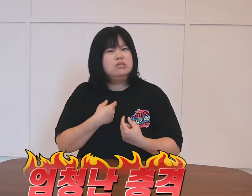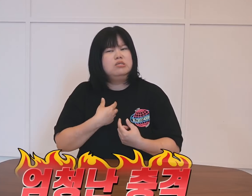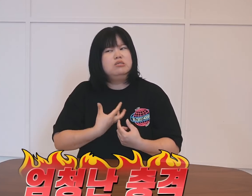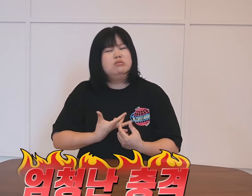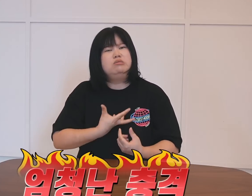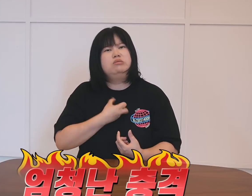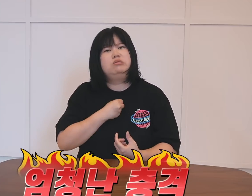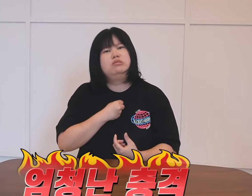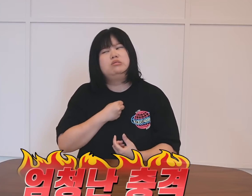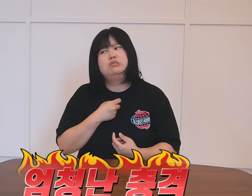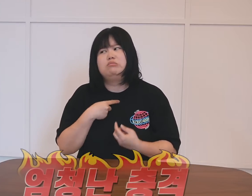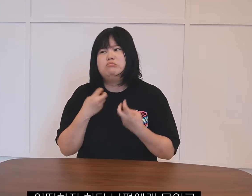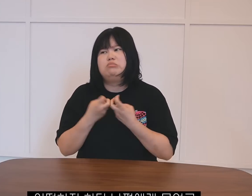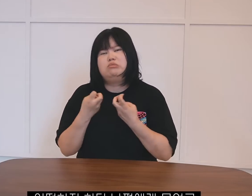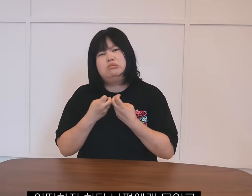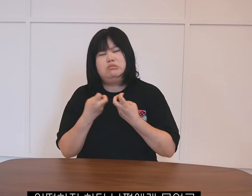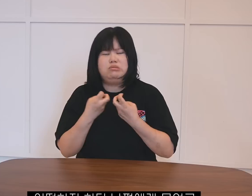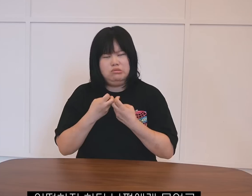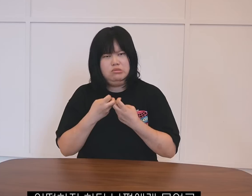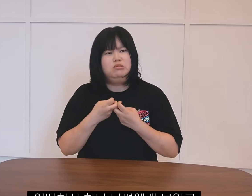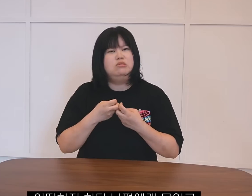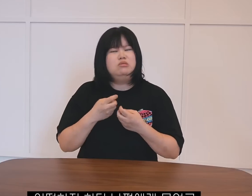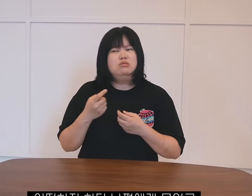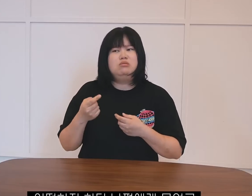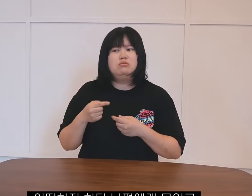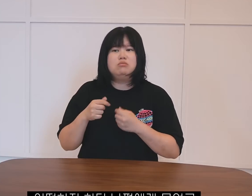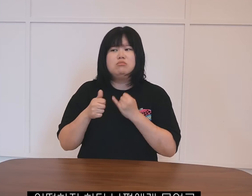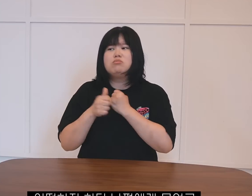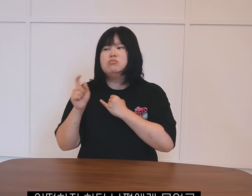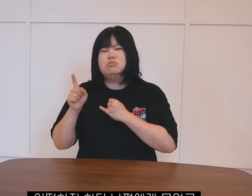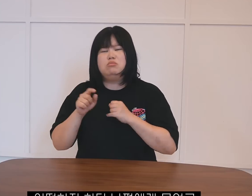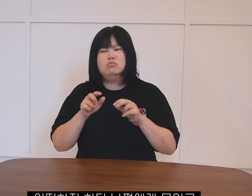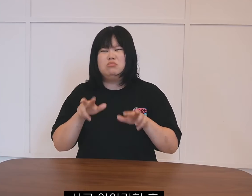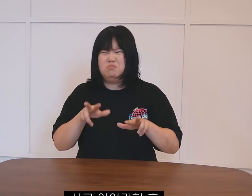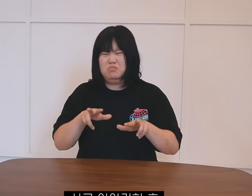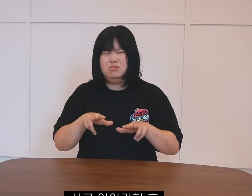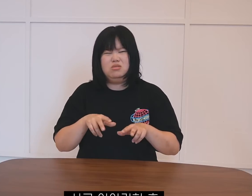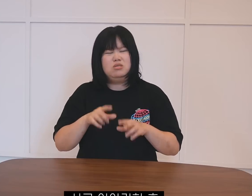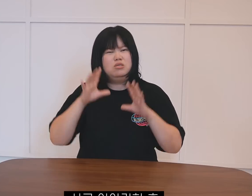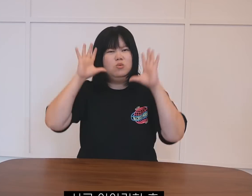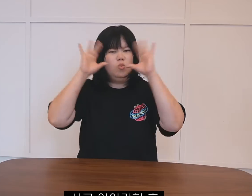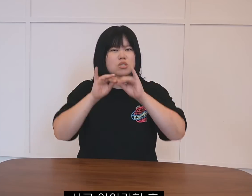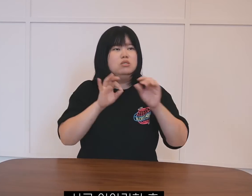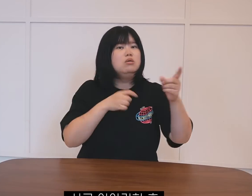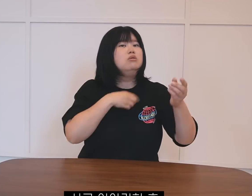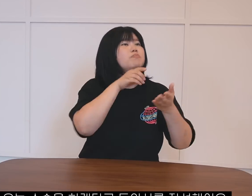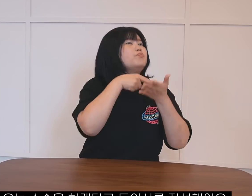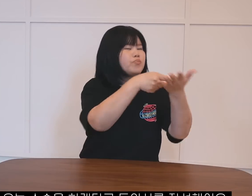(Shocked) I asked her husband what to do, and after talking to each other,